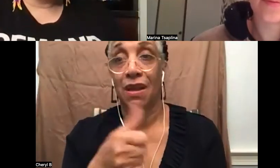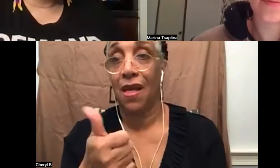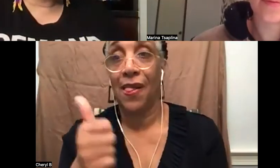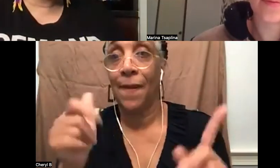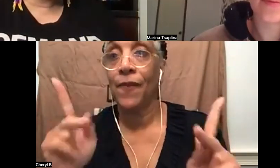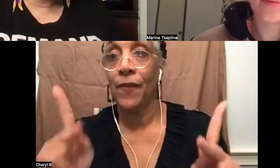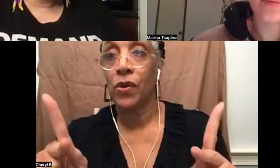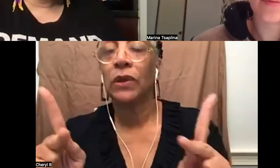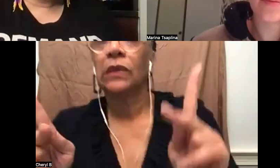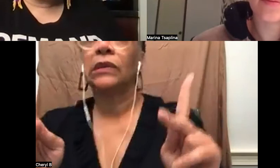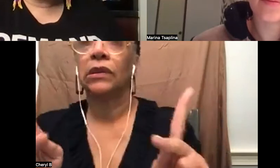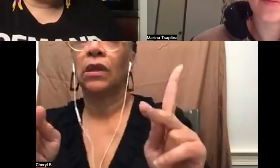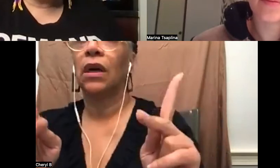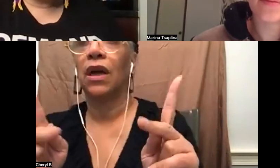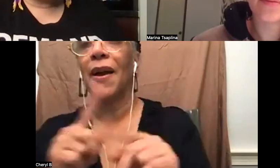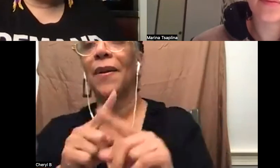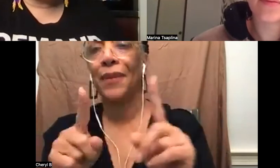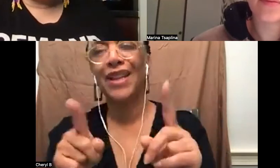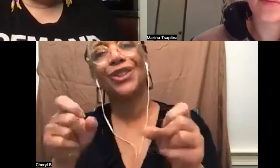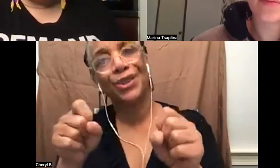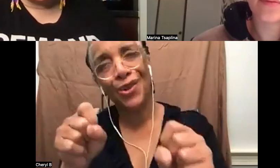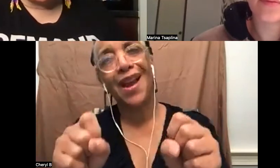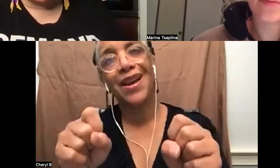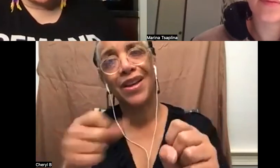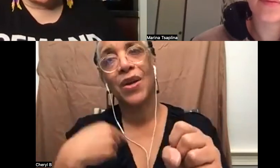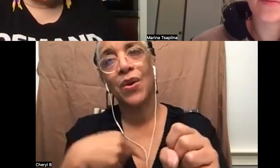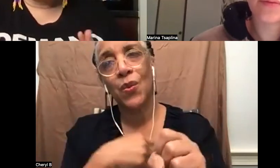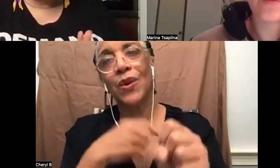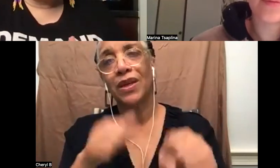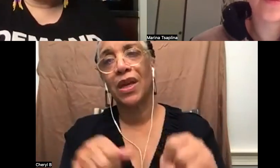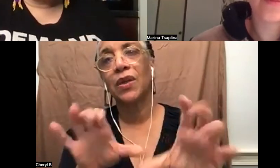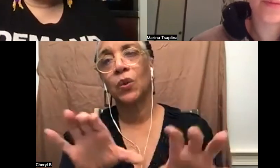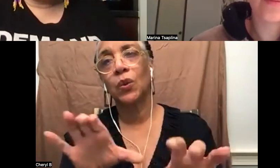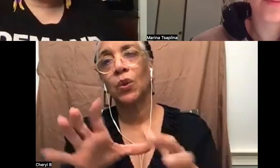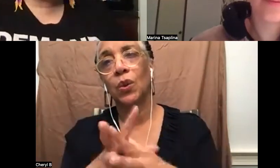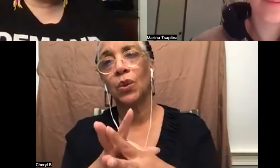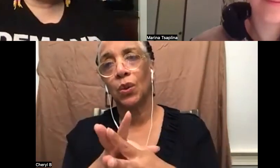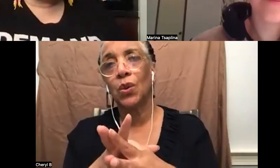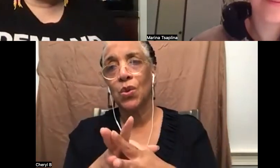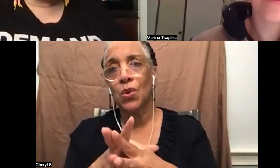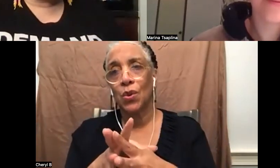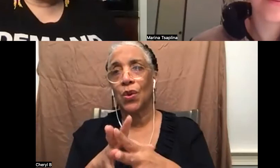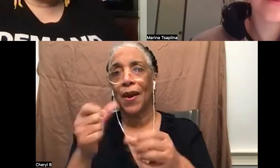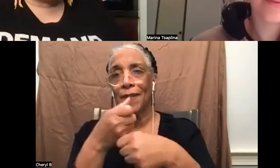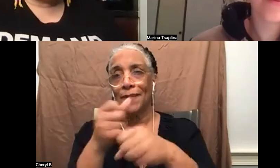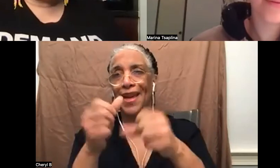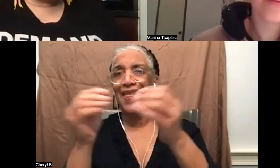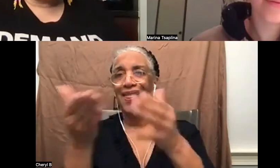But there are strategies and things that we can do to make these things more accessible for people.